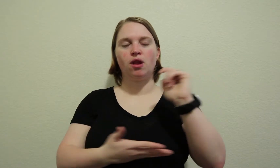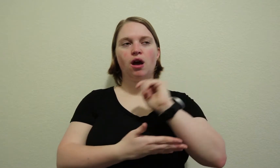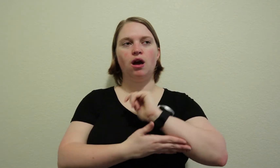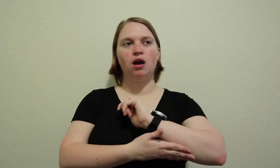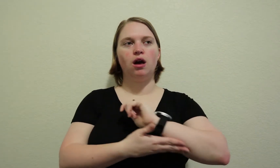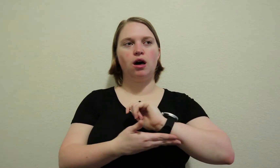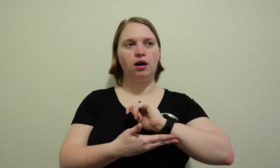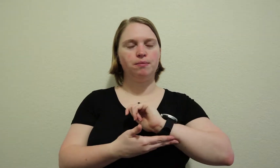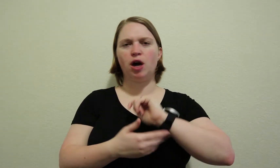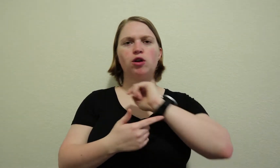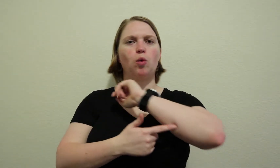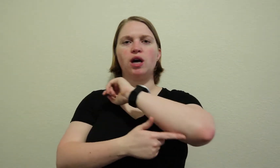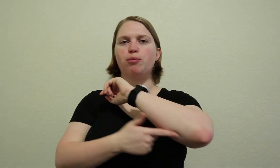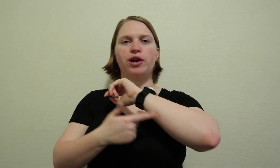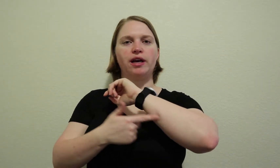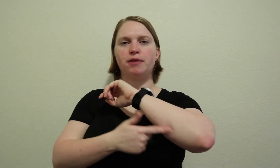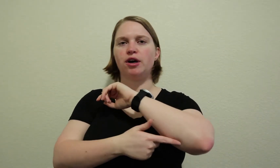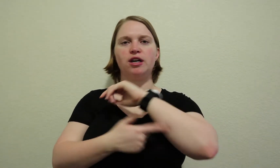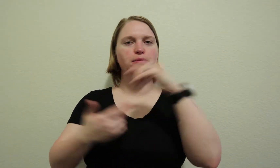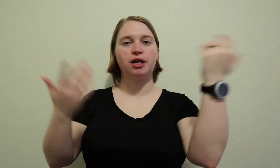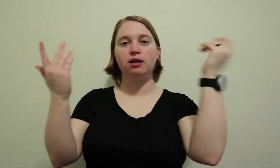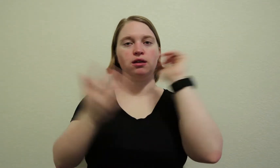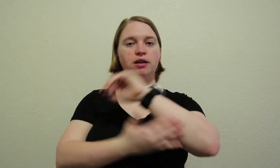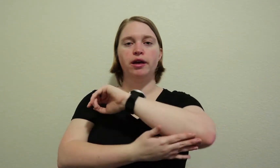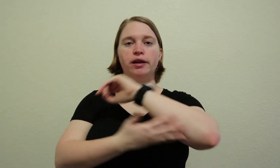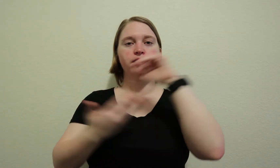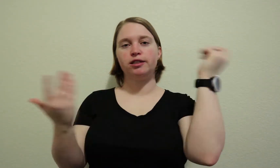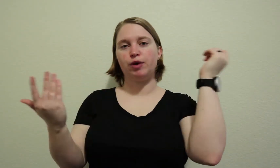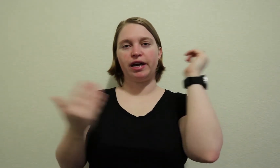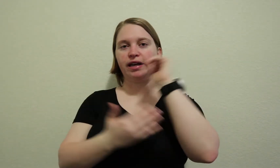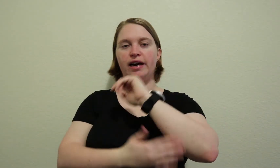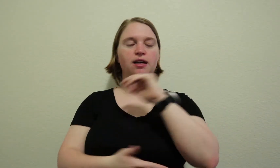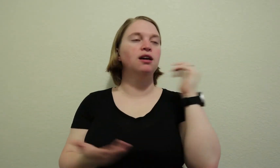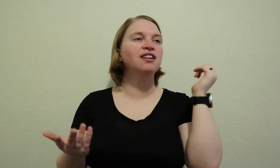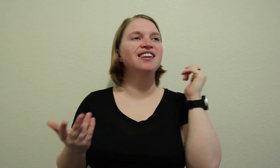I don't know why I'm pointing at my arm but this is what I got